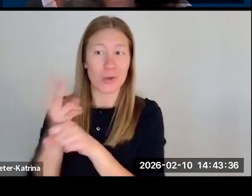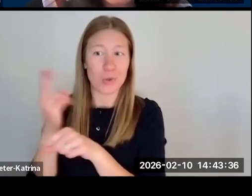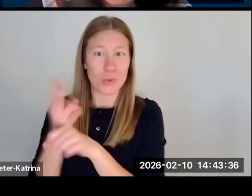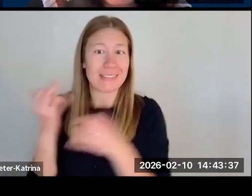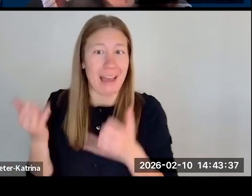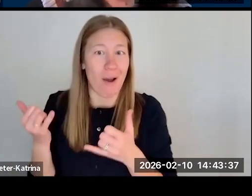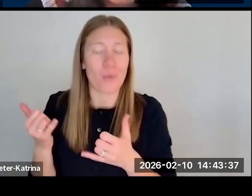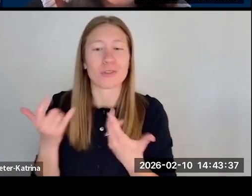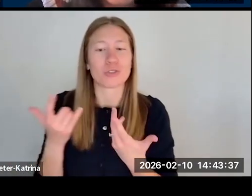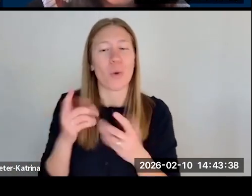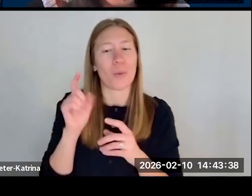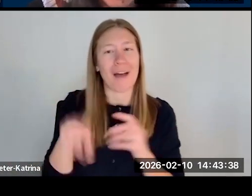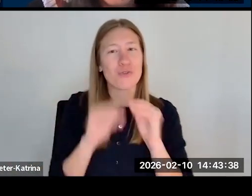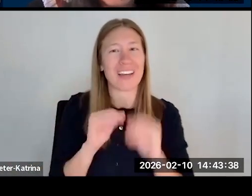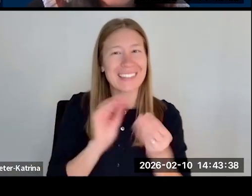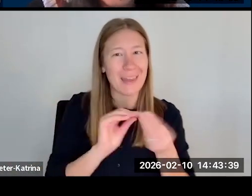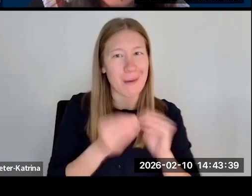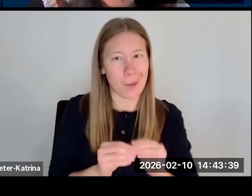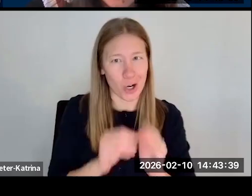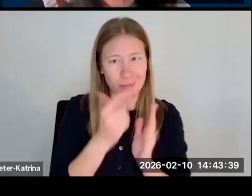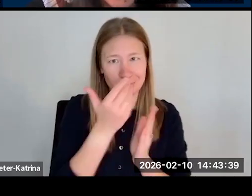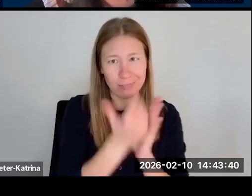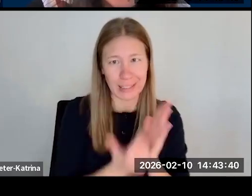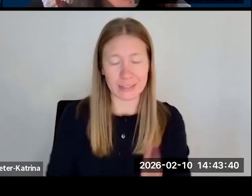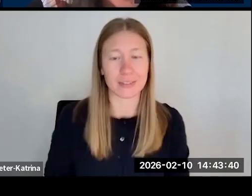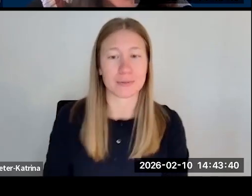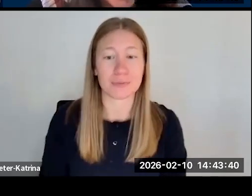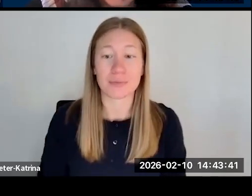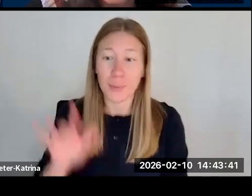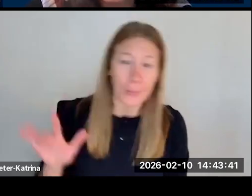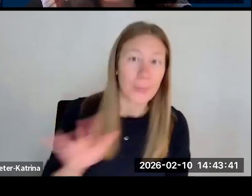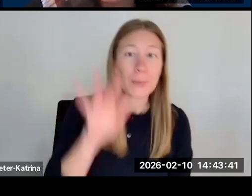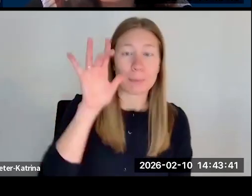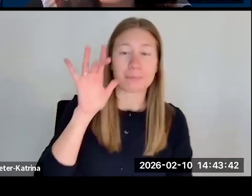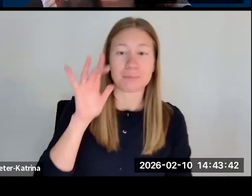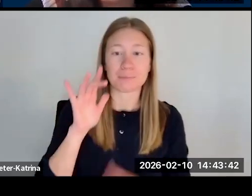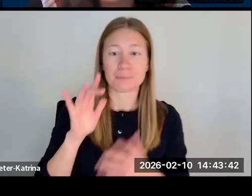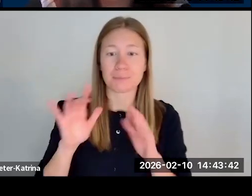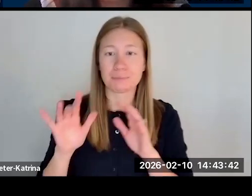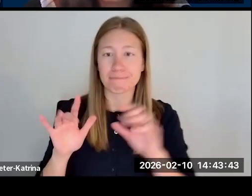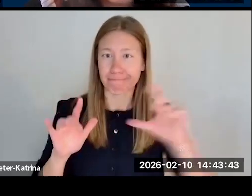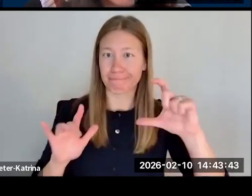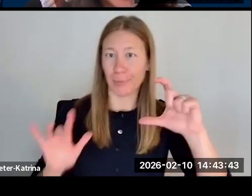So to fix this, I just need to highlight my list items and then select numbered list.